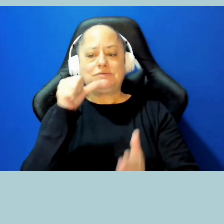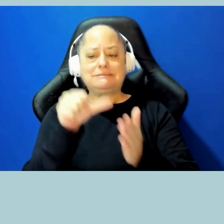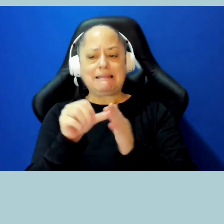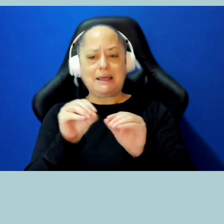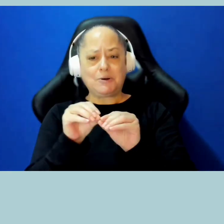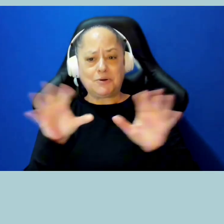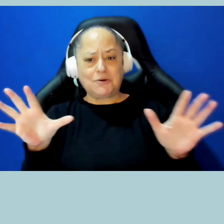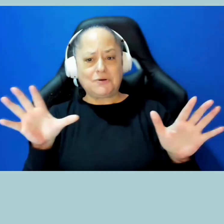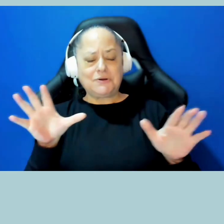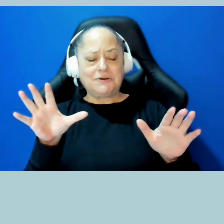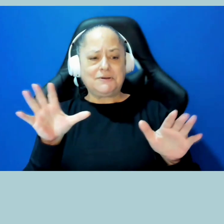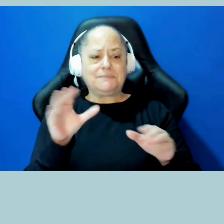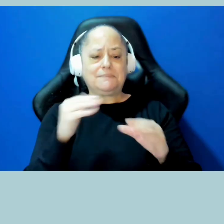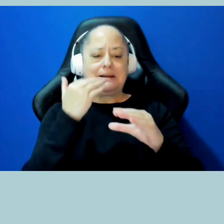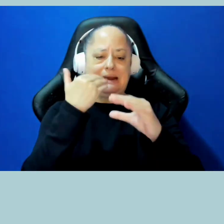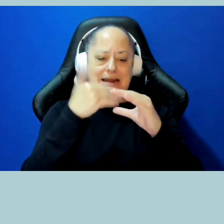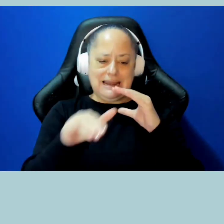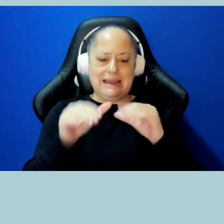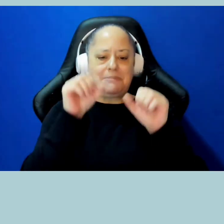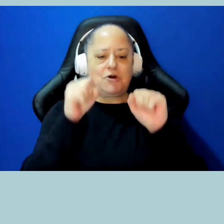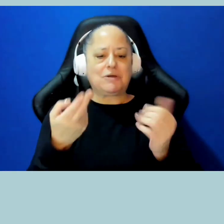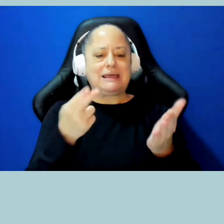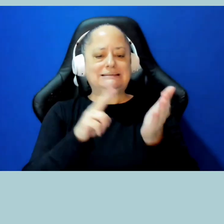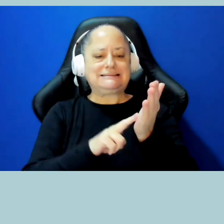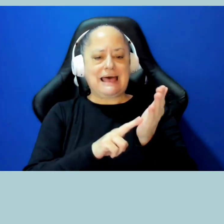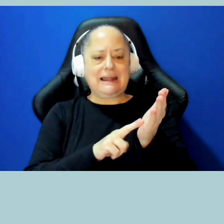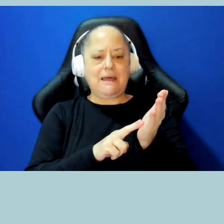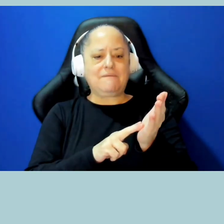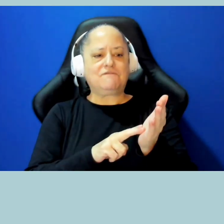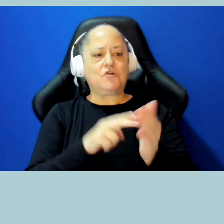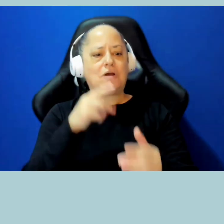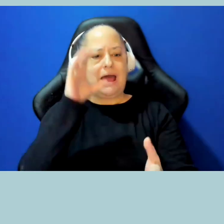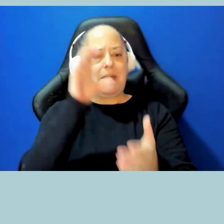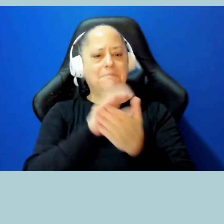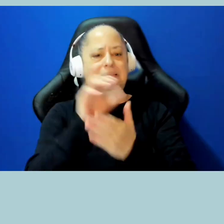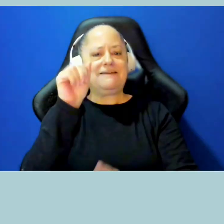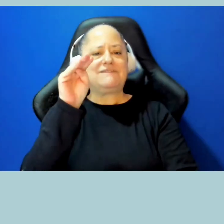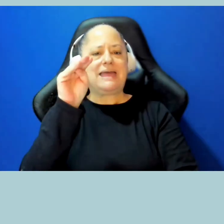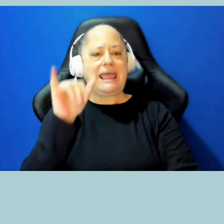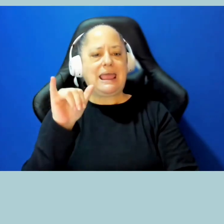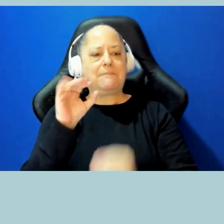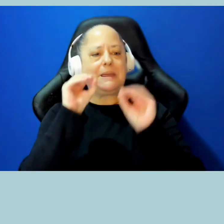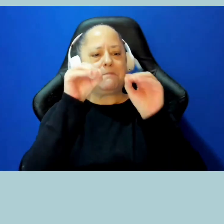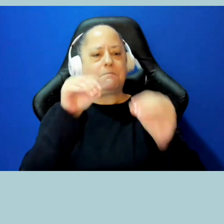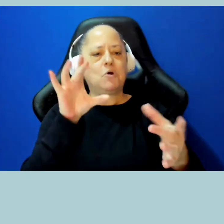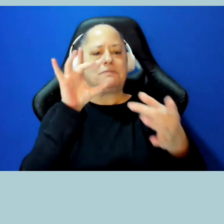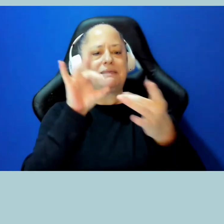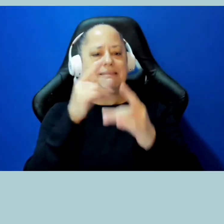out over email that you can sign up for, and I believe Amy has put the link for that in the chat.